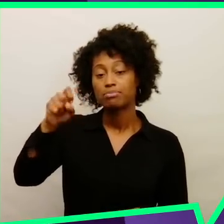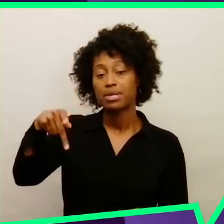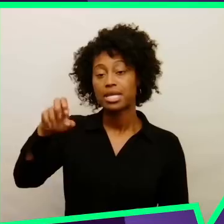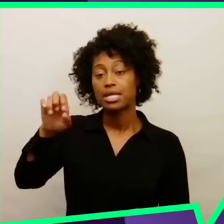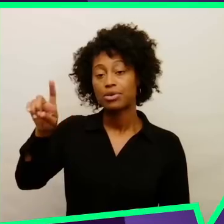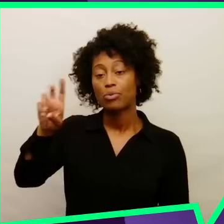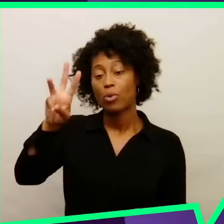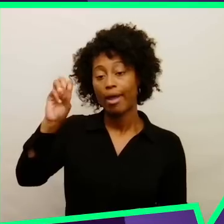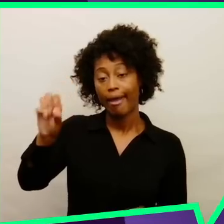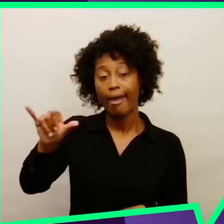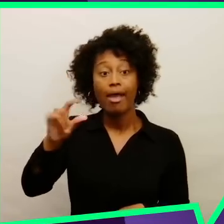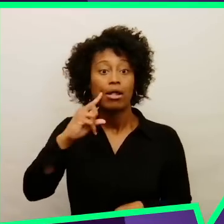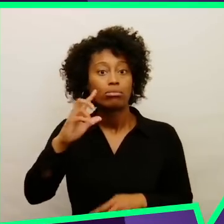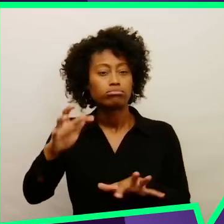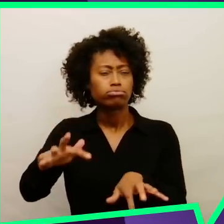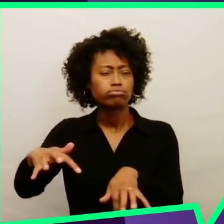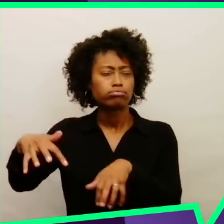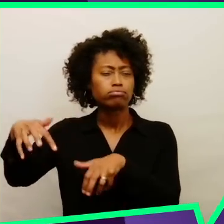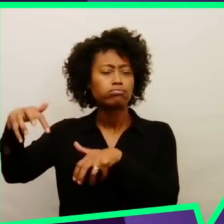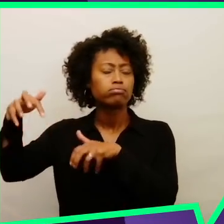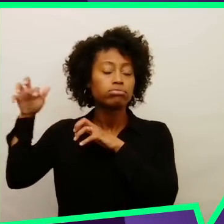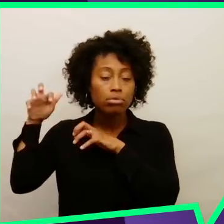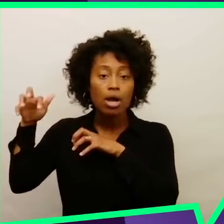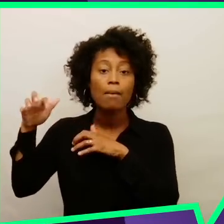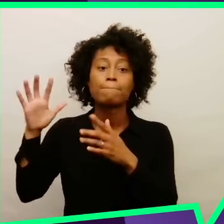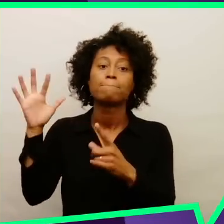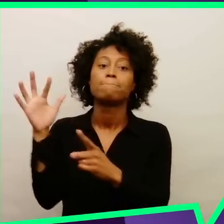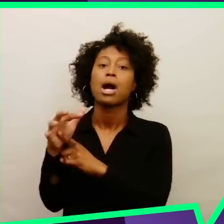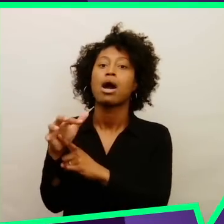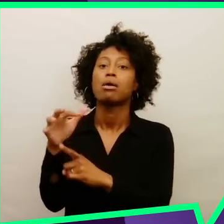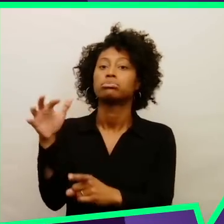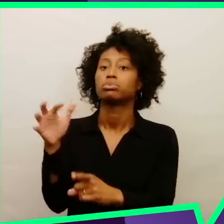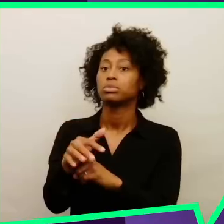in terms of spectators, biggest capacity